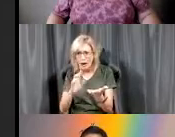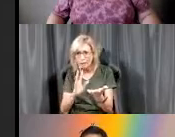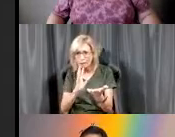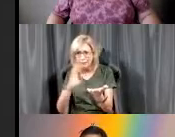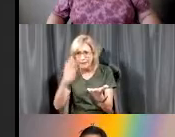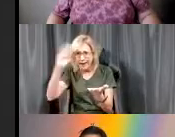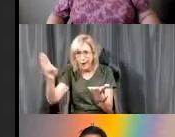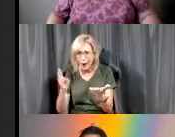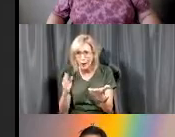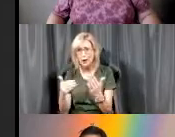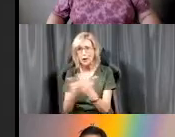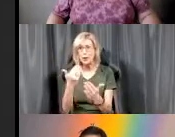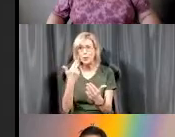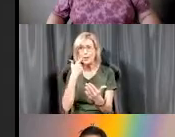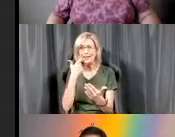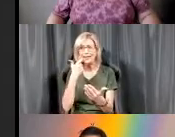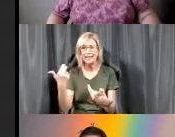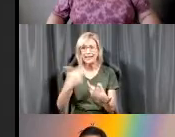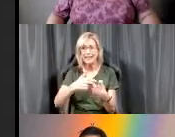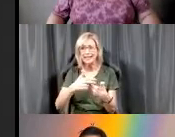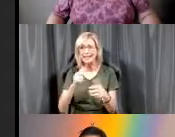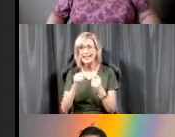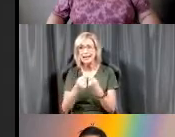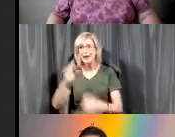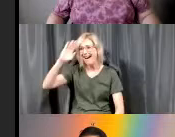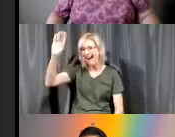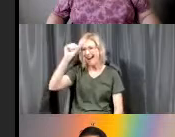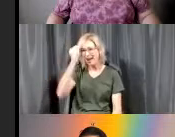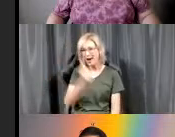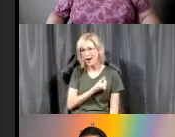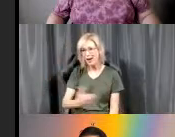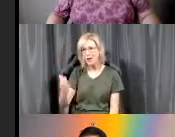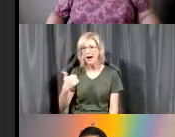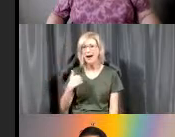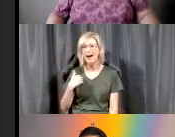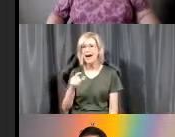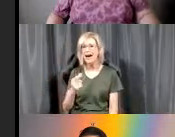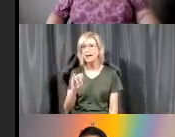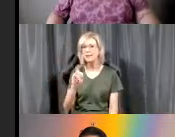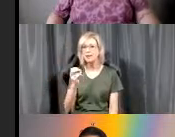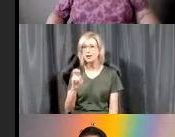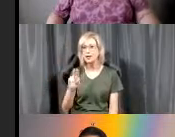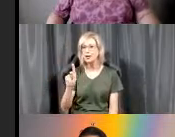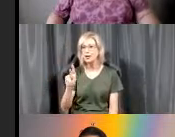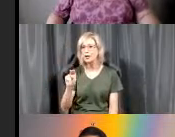»GINGER: Aloha. Hi. I'm Ginger Knowles. Family support specialist. Good